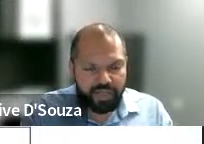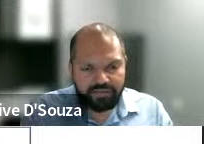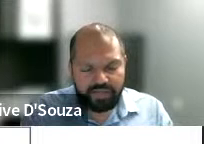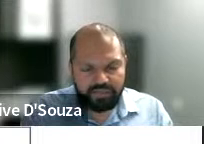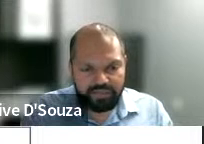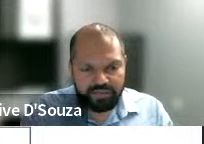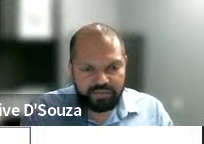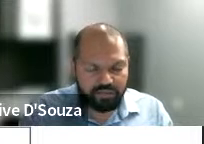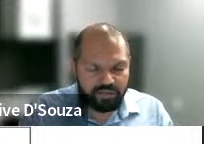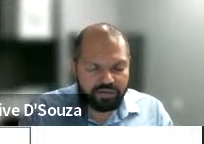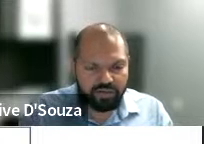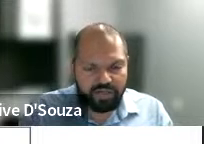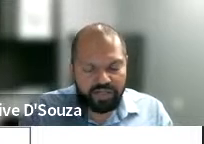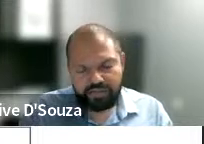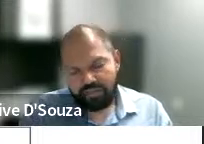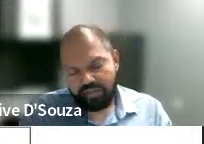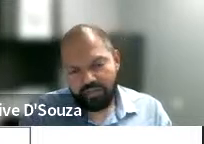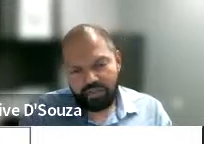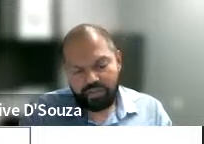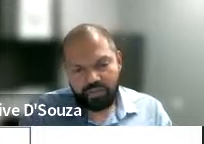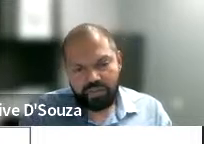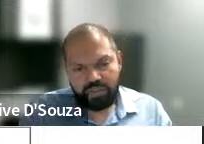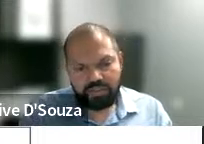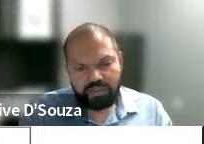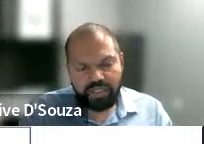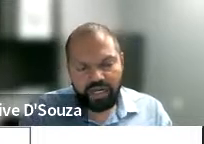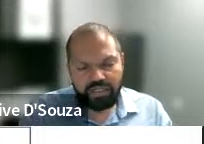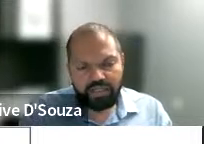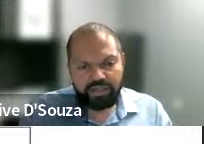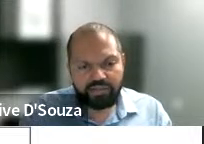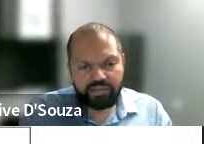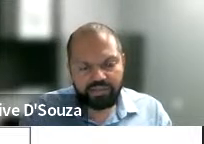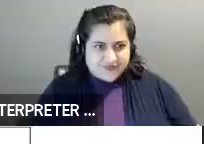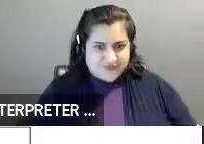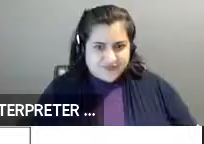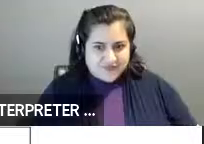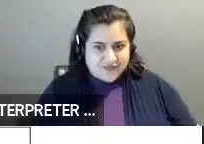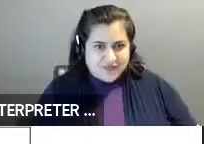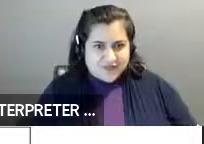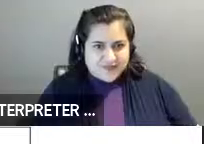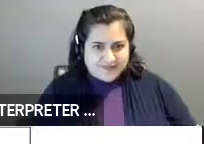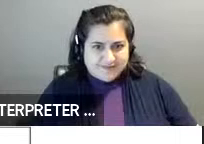The X-axis, or the horizontal axis, is showing you seat height in inches, one-inch increments,